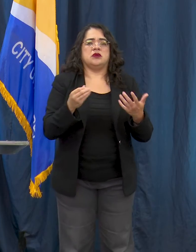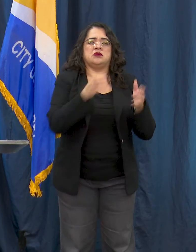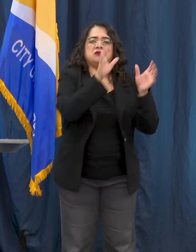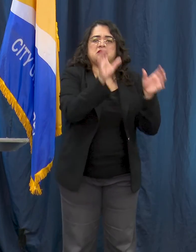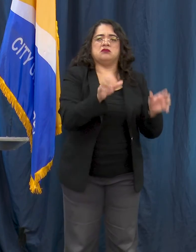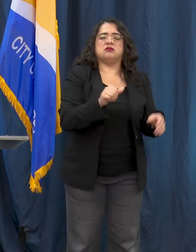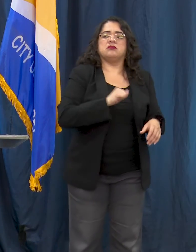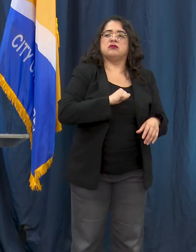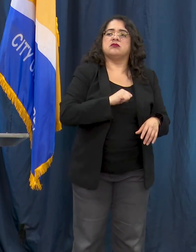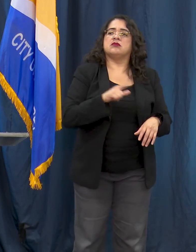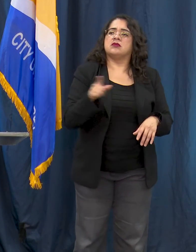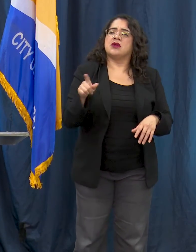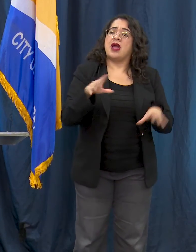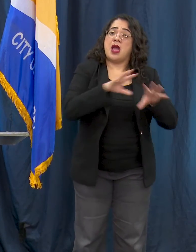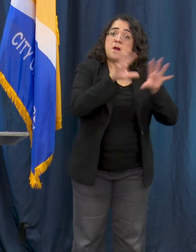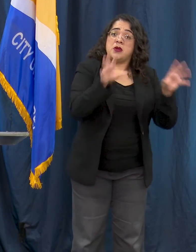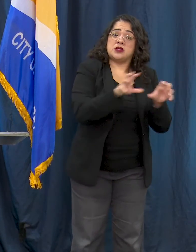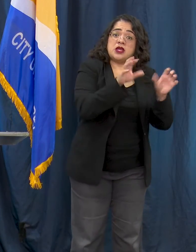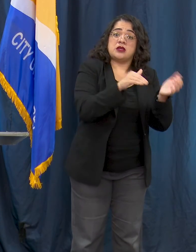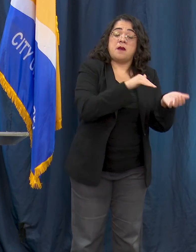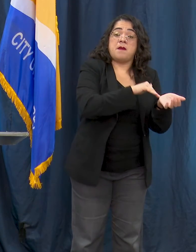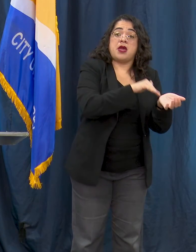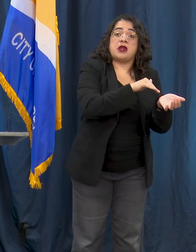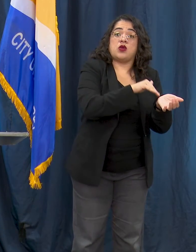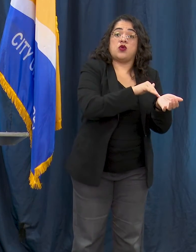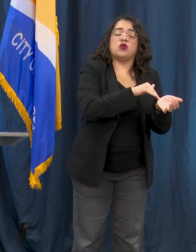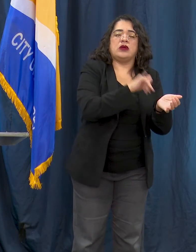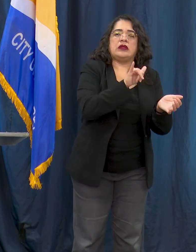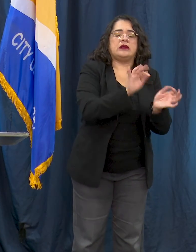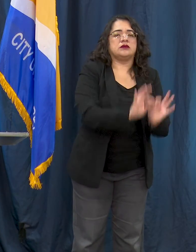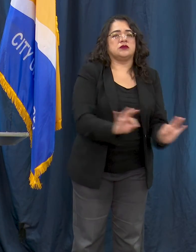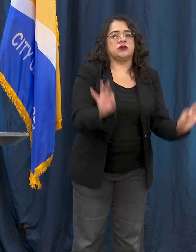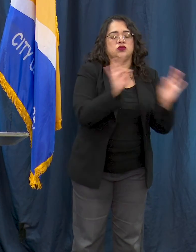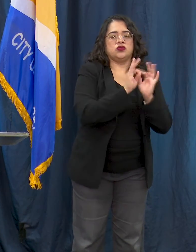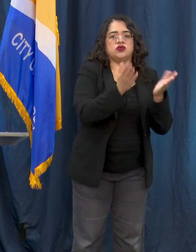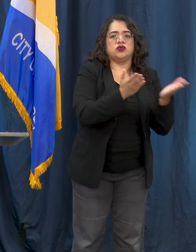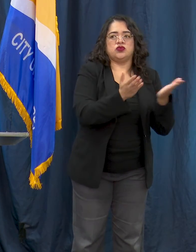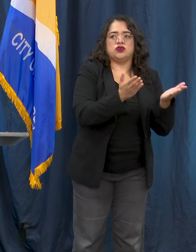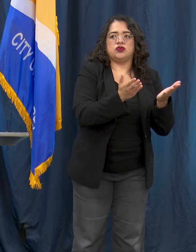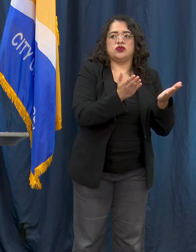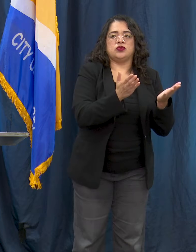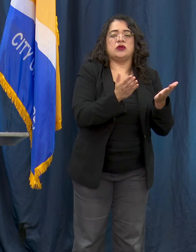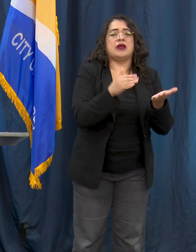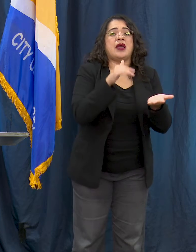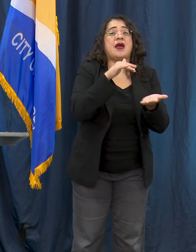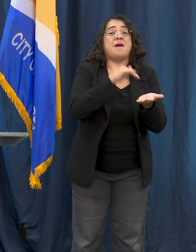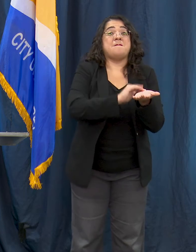Massages in a medical office are considered an essential service. Massages outside of a medical space they're not considered an essential